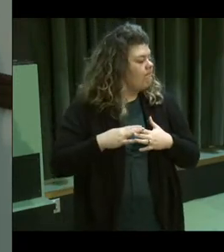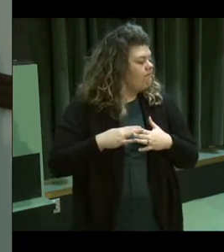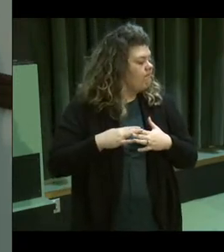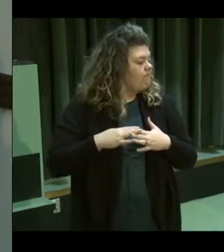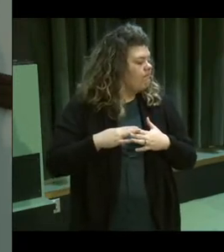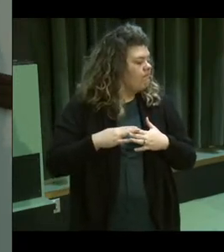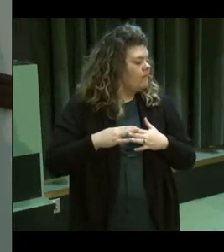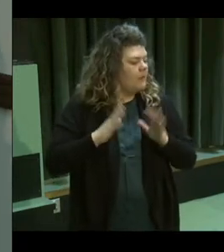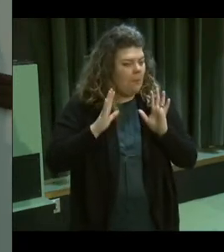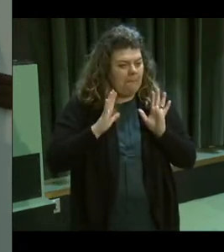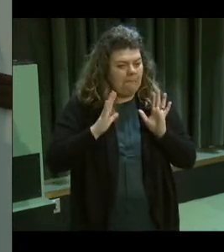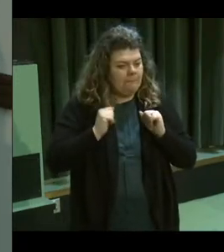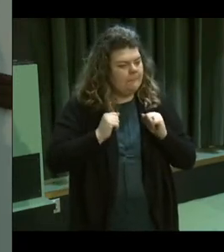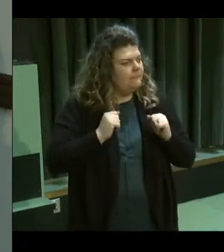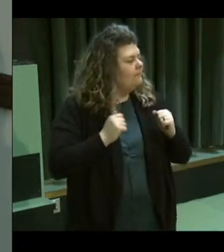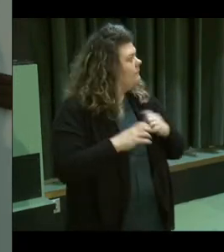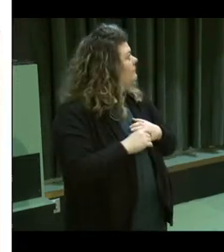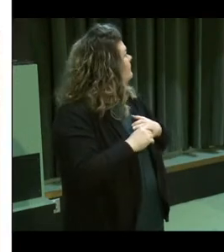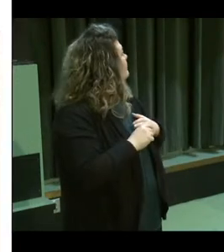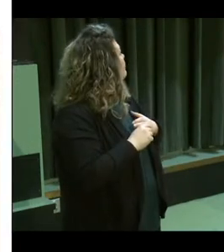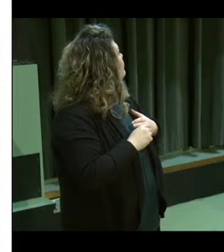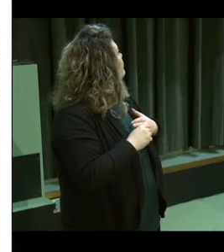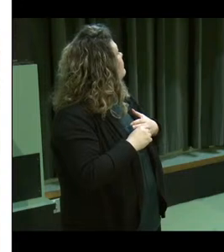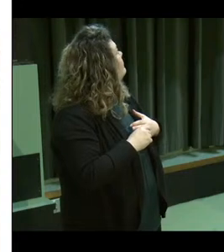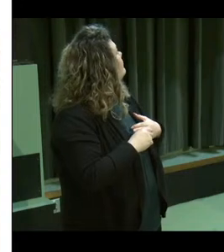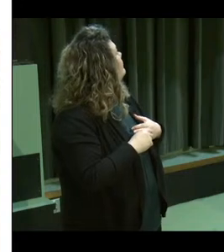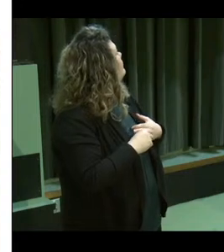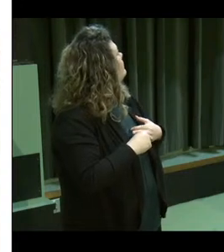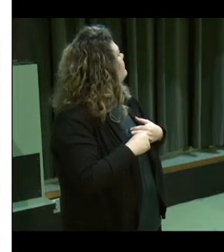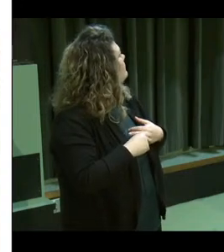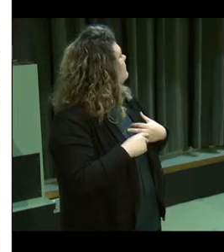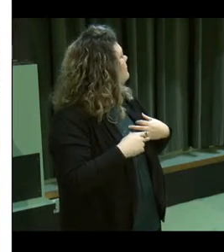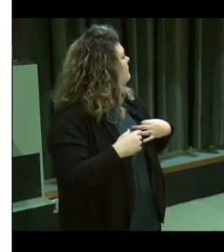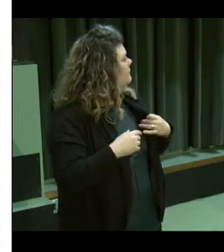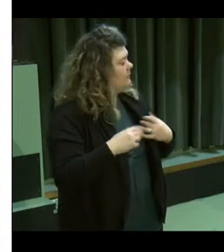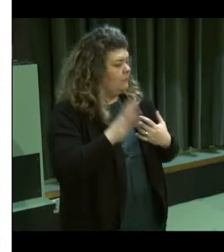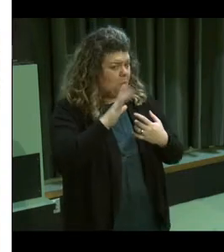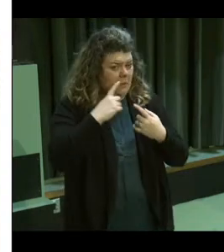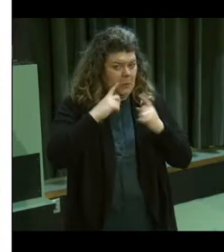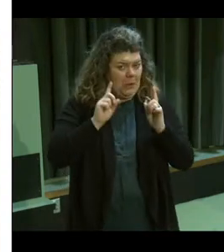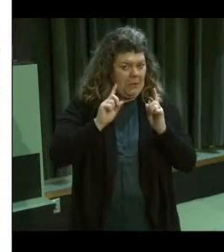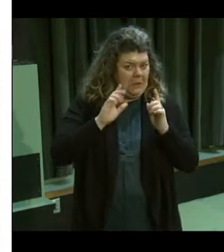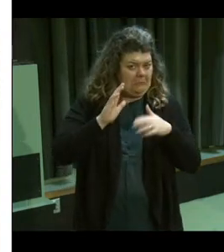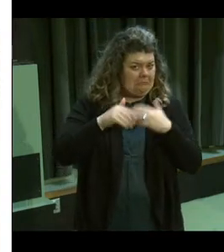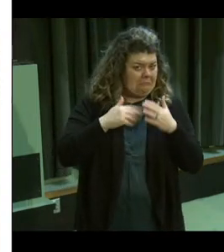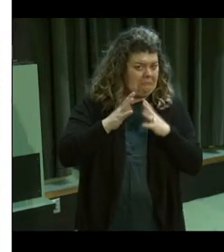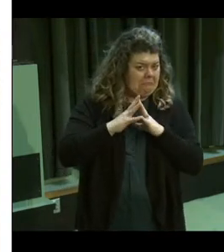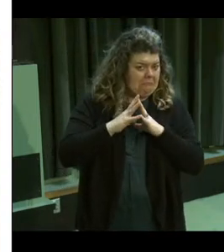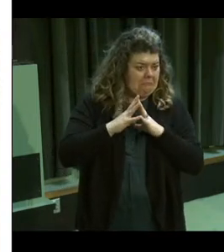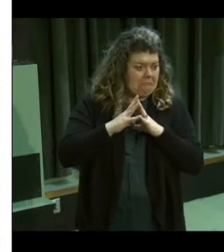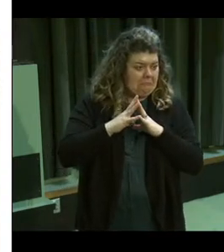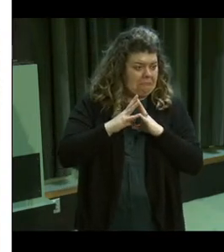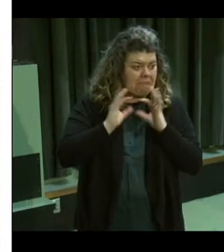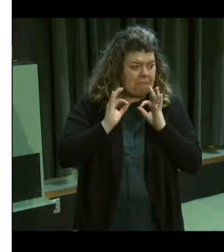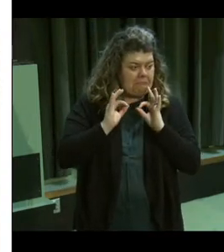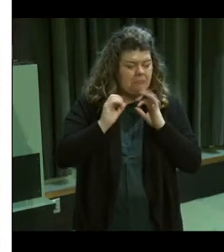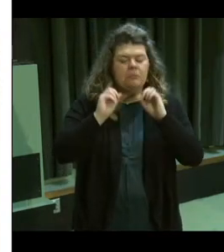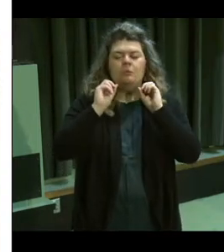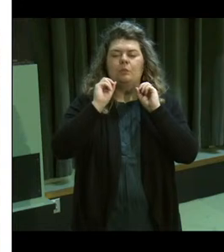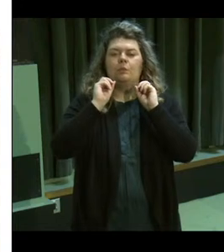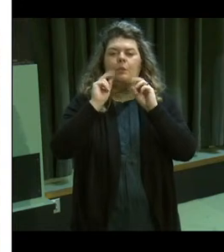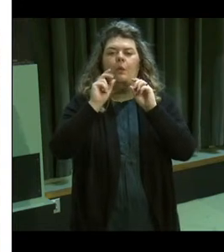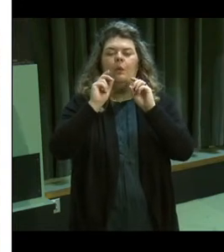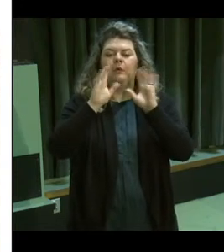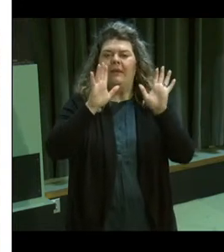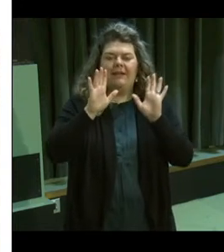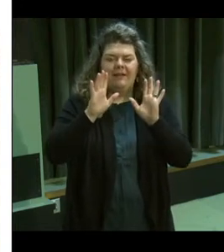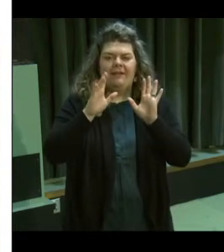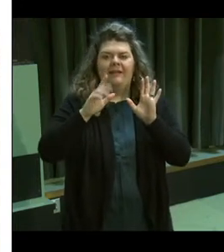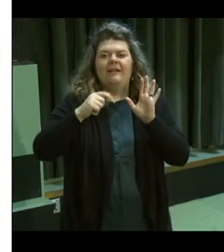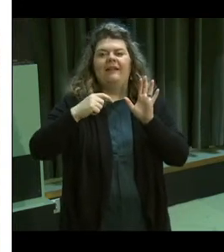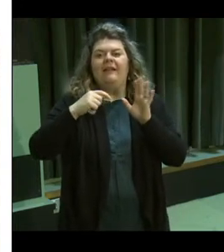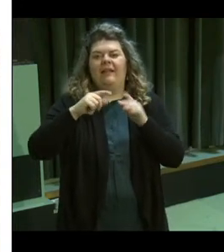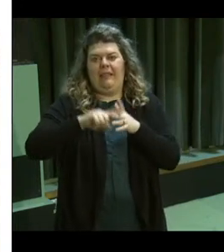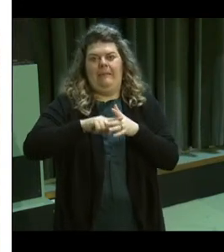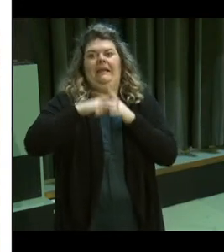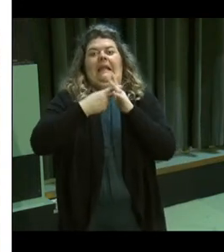there we go. Okay